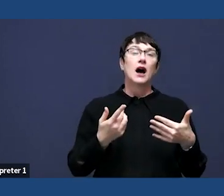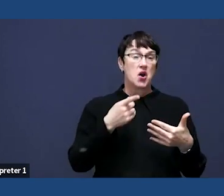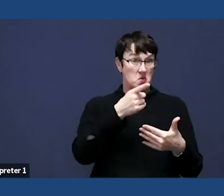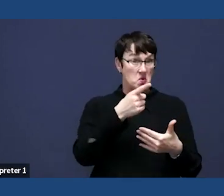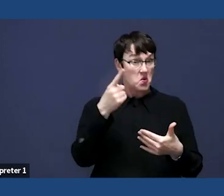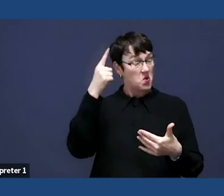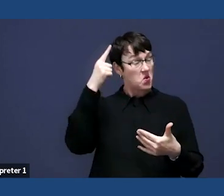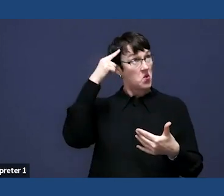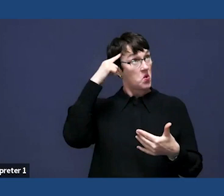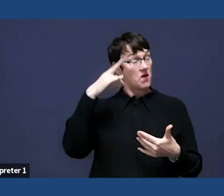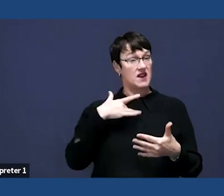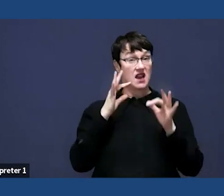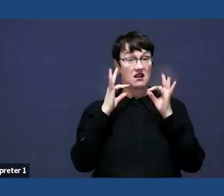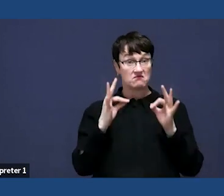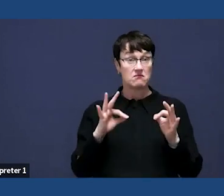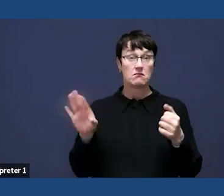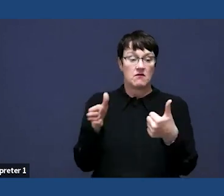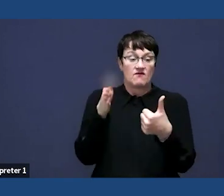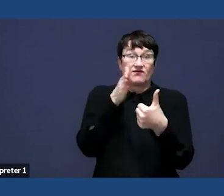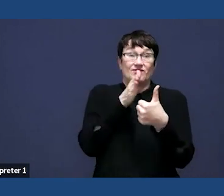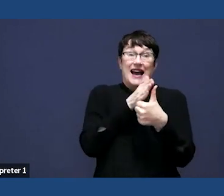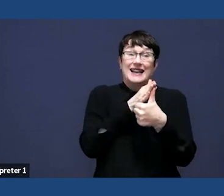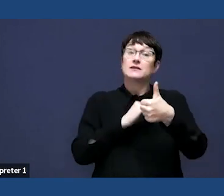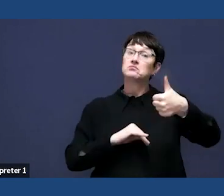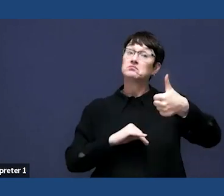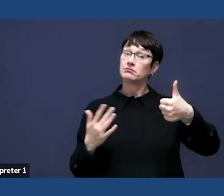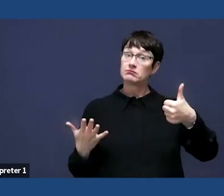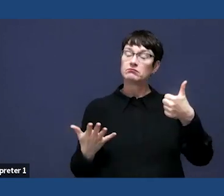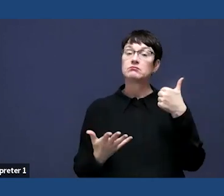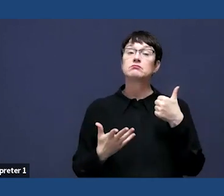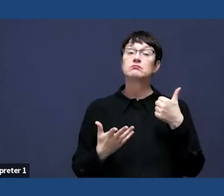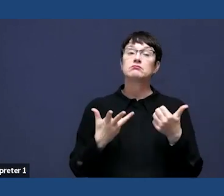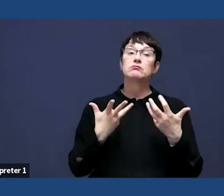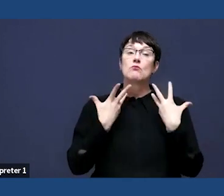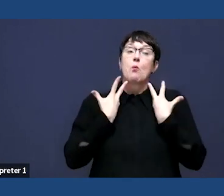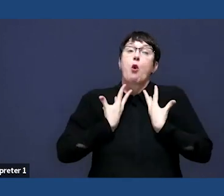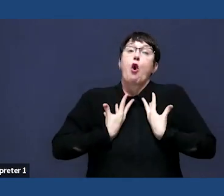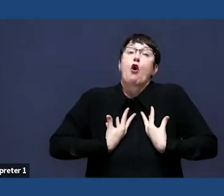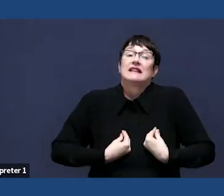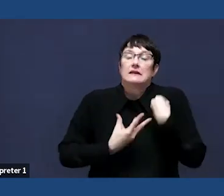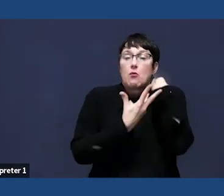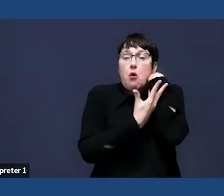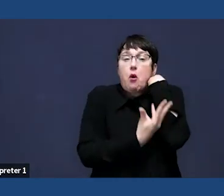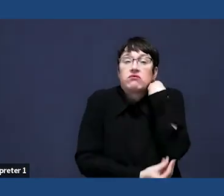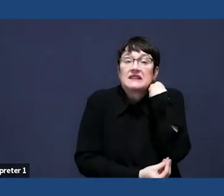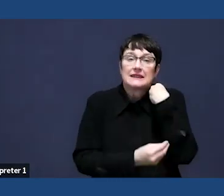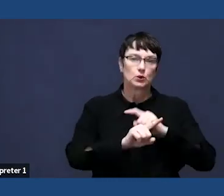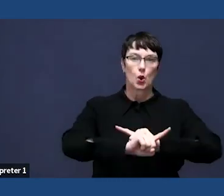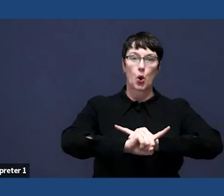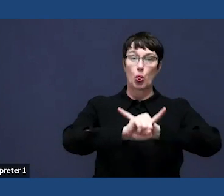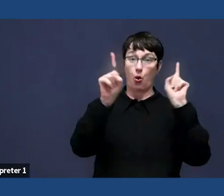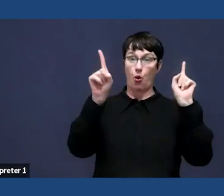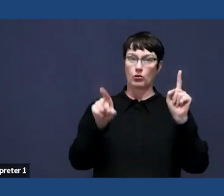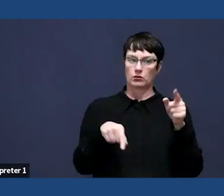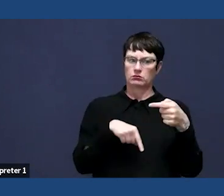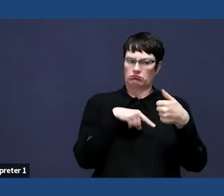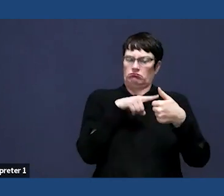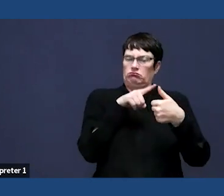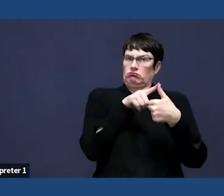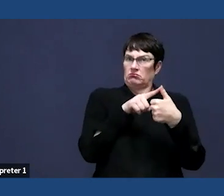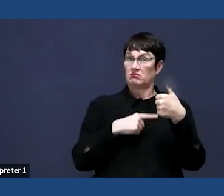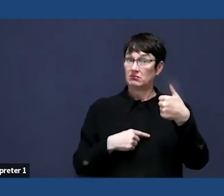So how do we, for example, a lot of older people, especially -- even in like developed